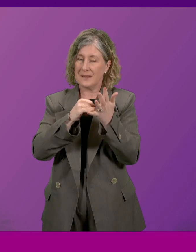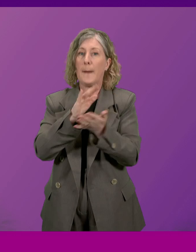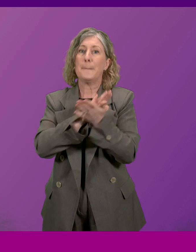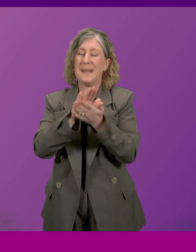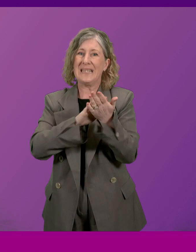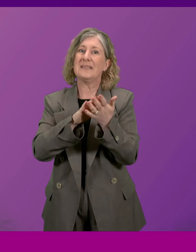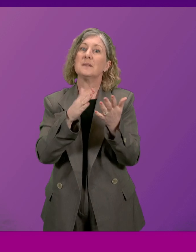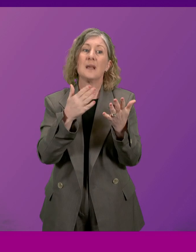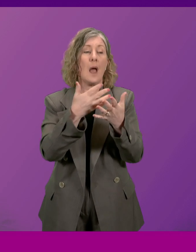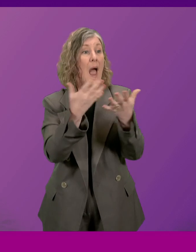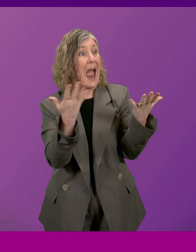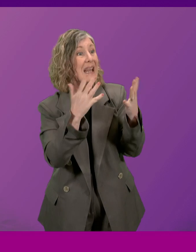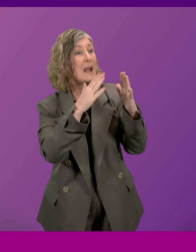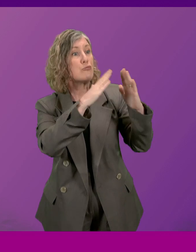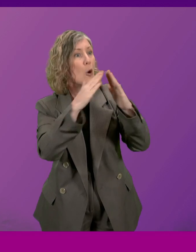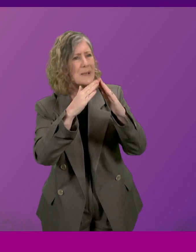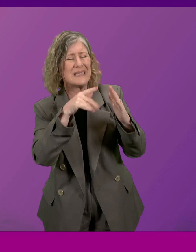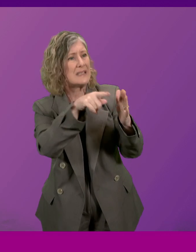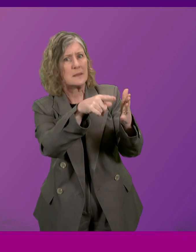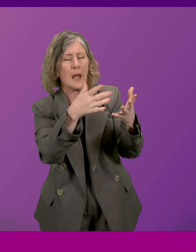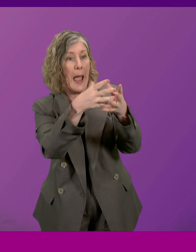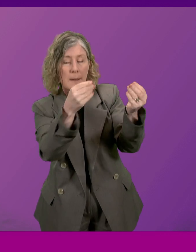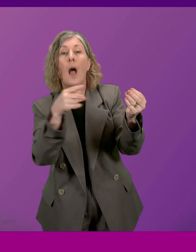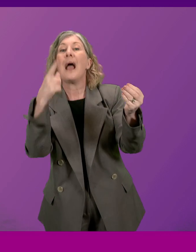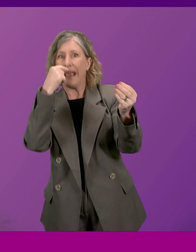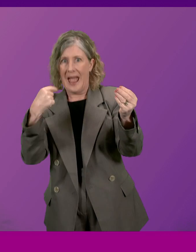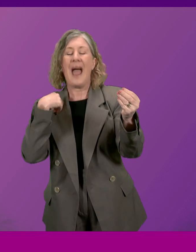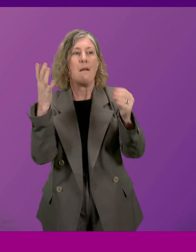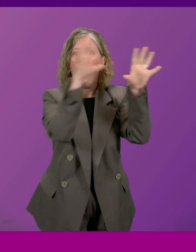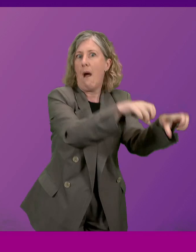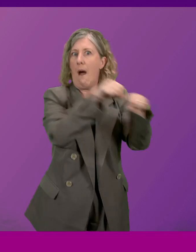into use. Government expenditure is being used to support that activity.